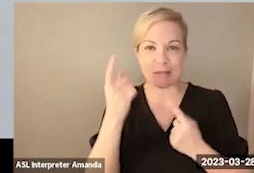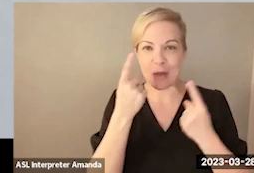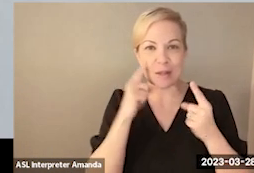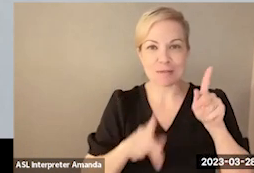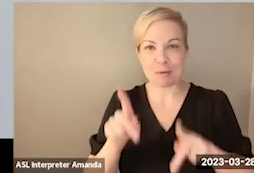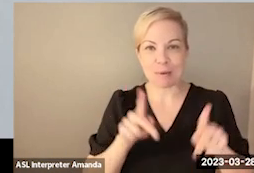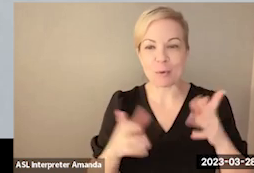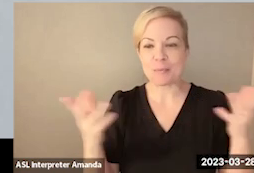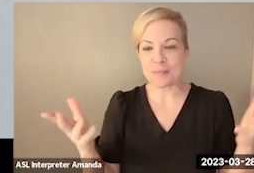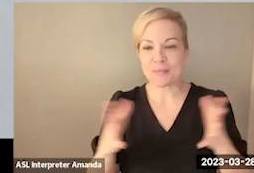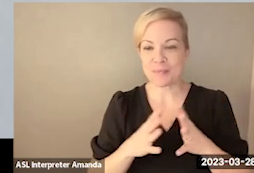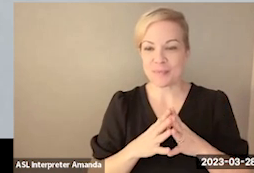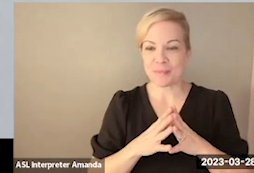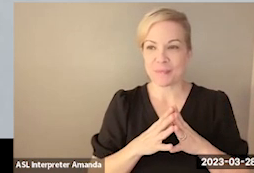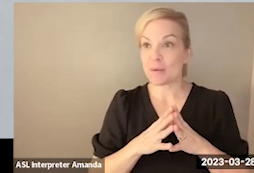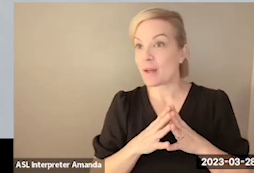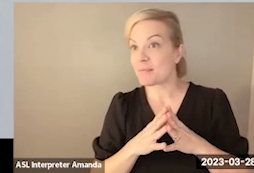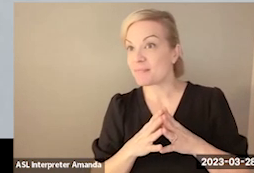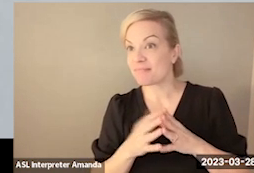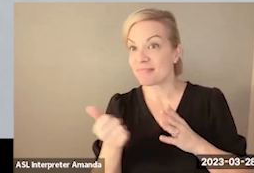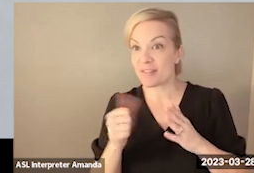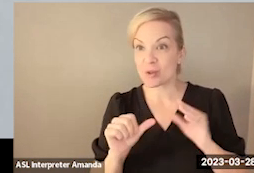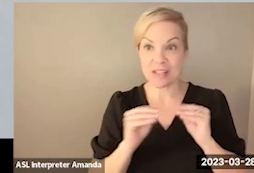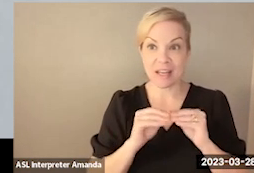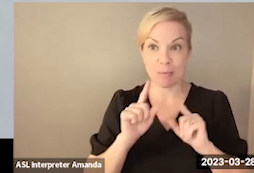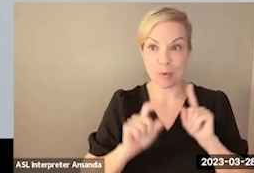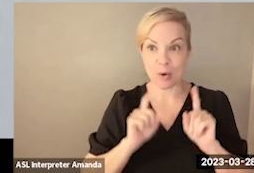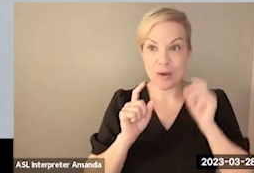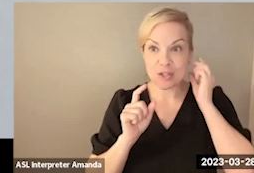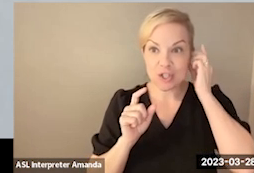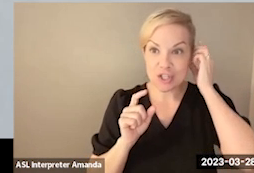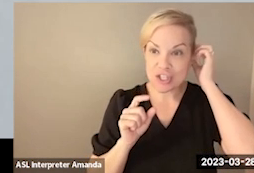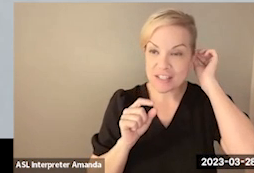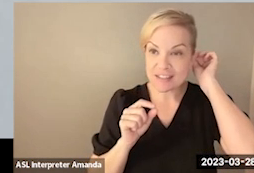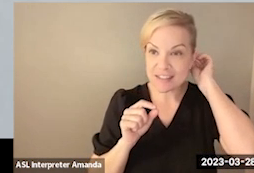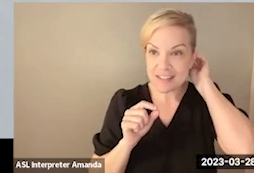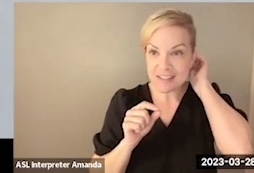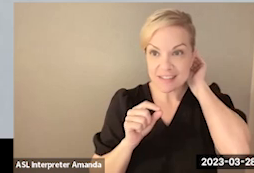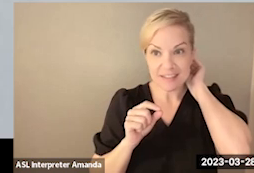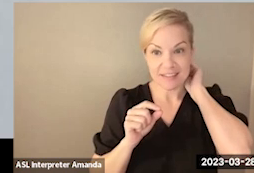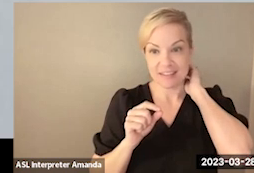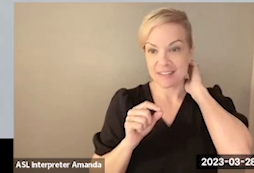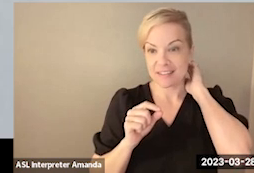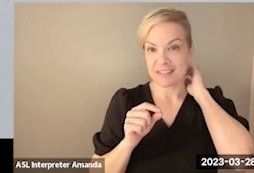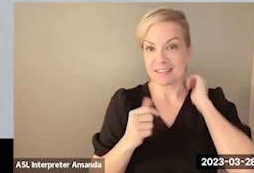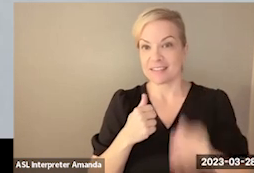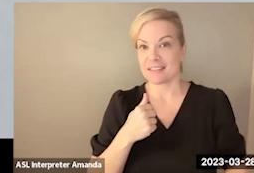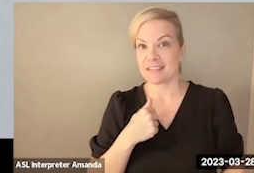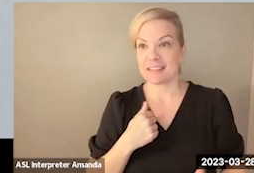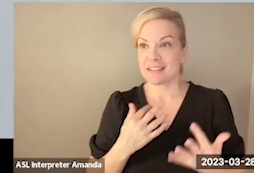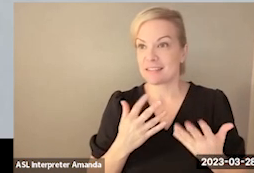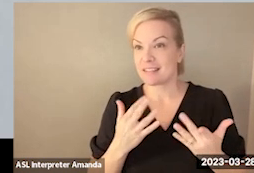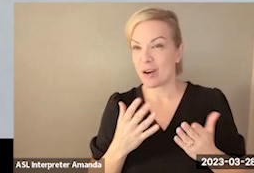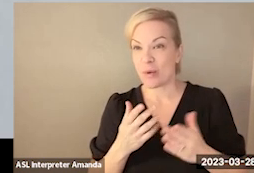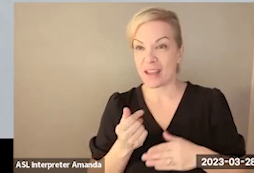Kimberly: Well it, if anyone else has any questions in the chat. i'll I'll give a couple seconds for that.